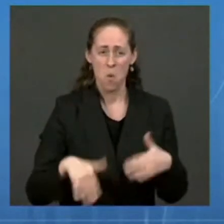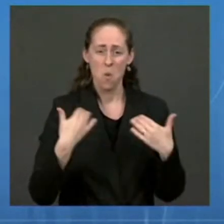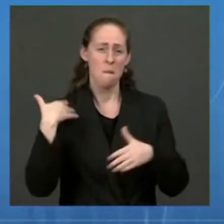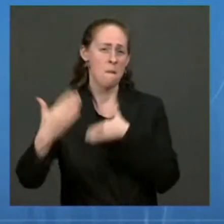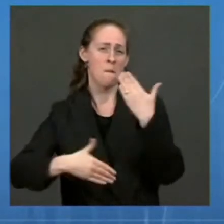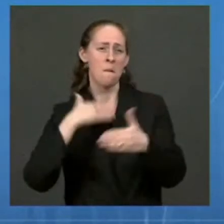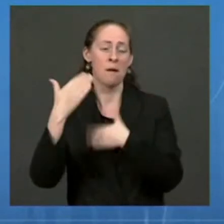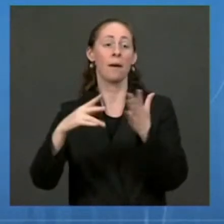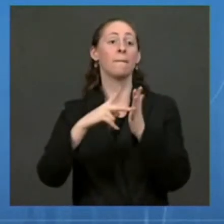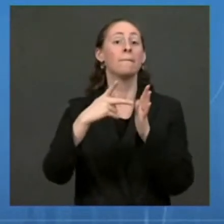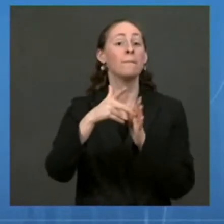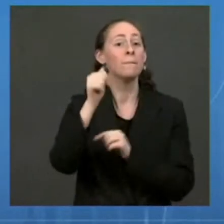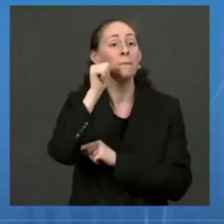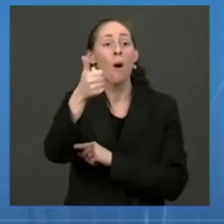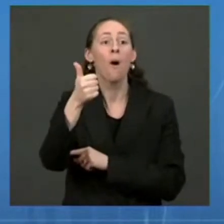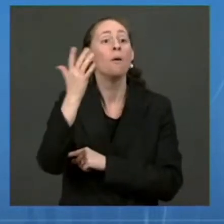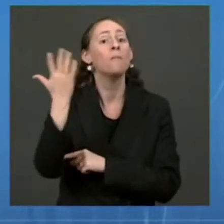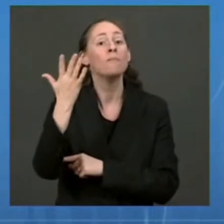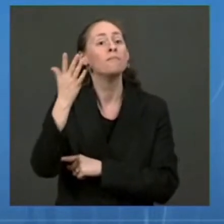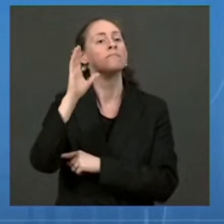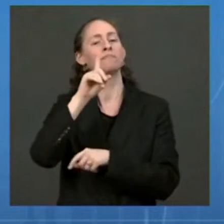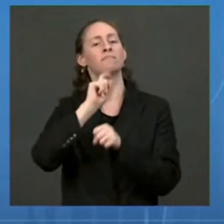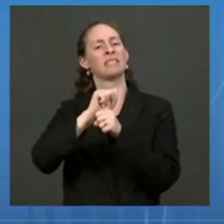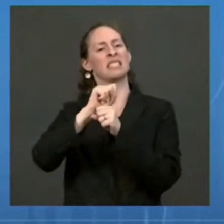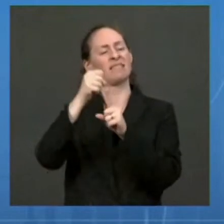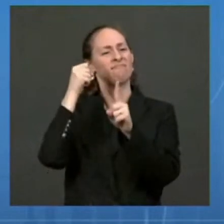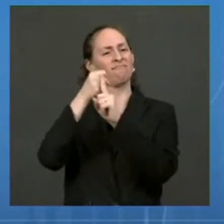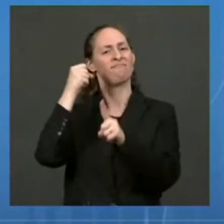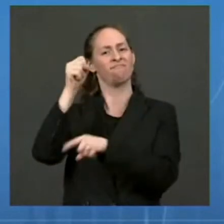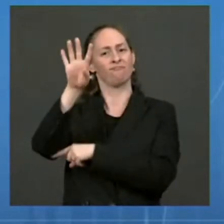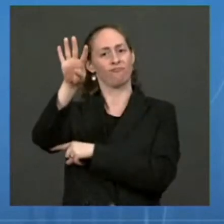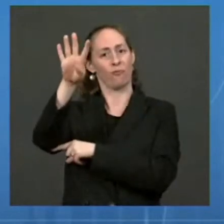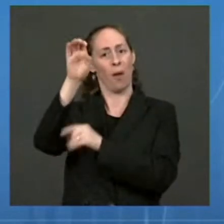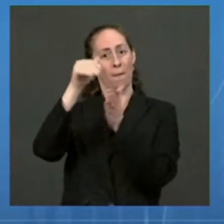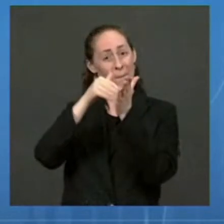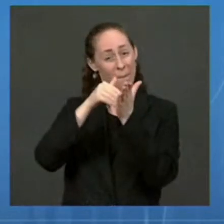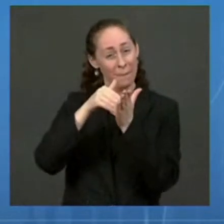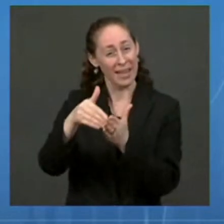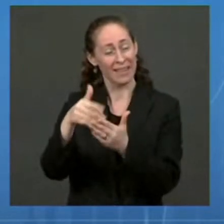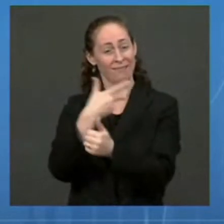TWO WEEKS. AND TODAY WE WILL HIT 400